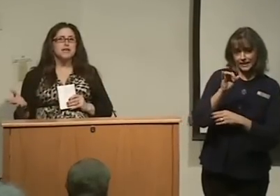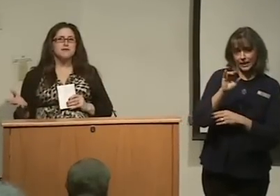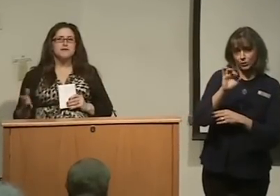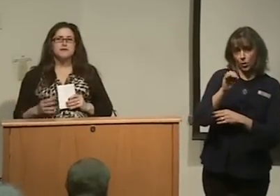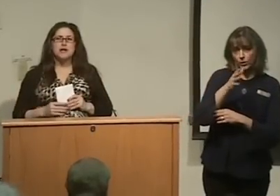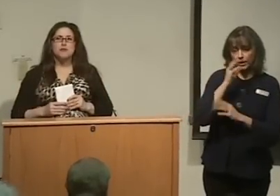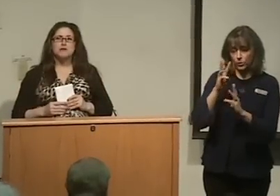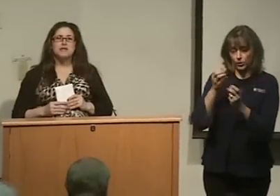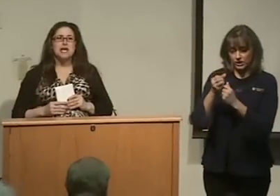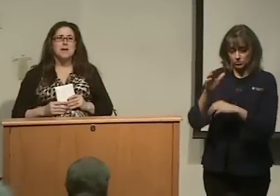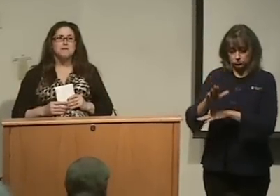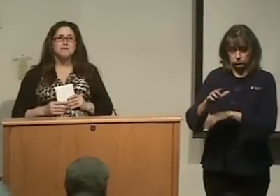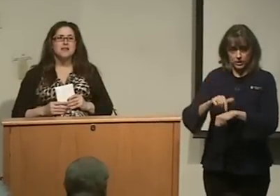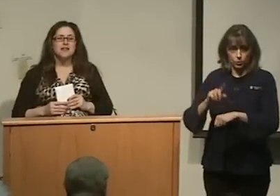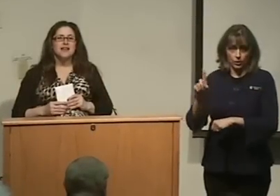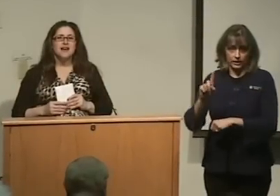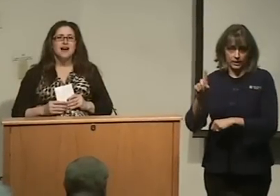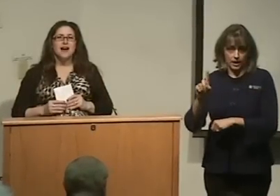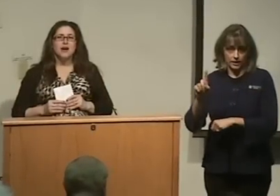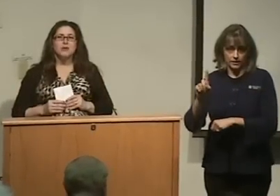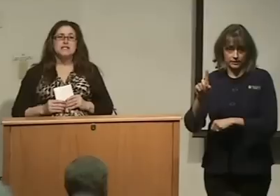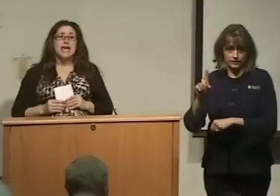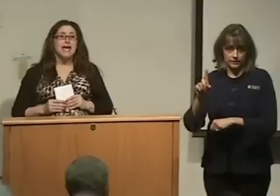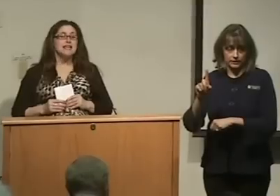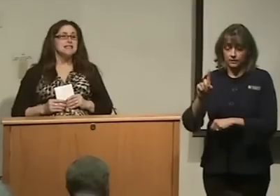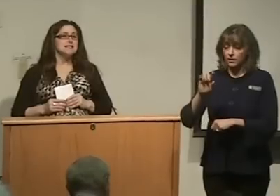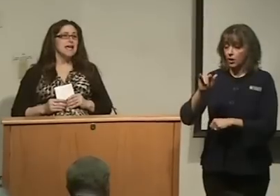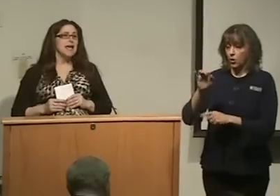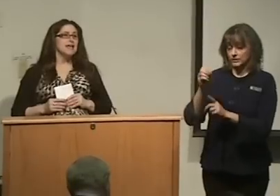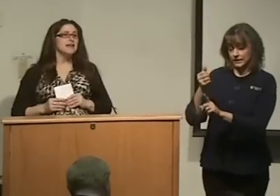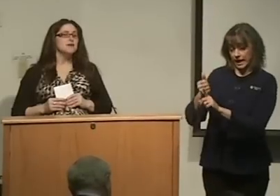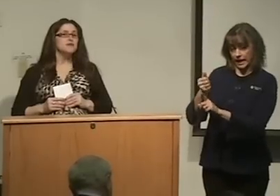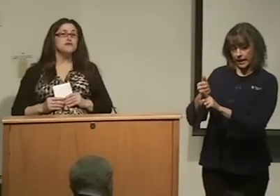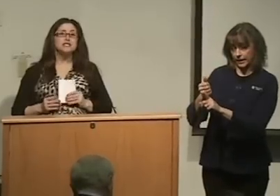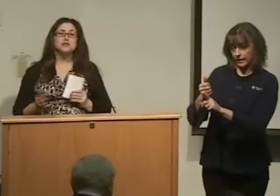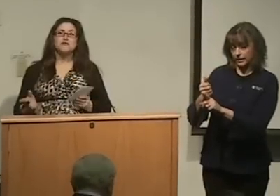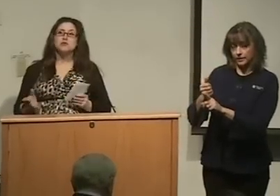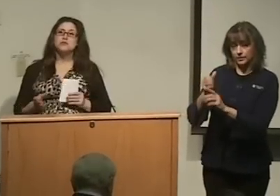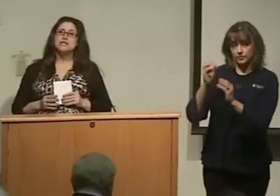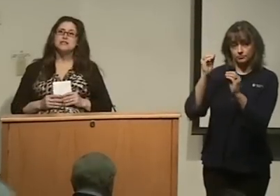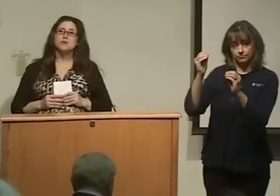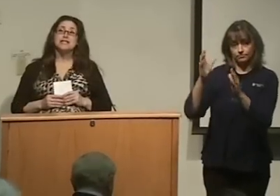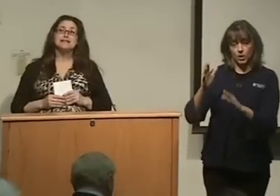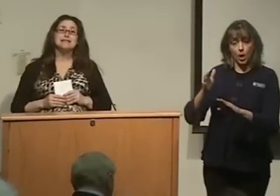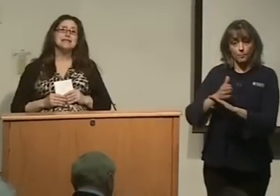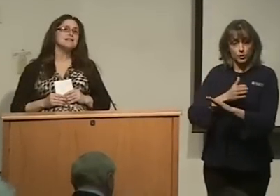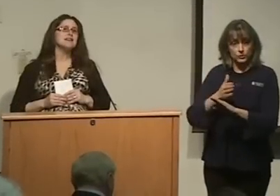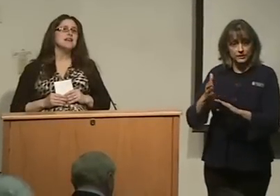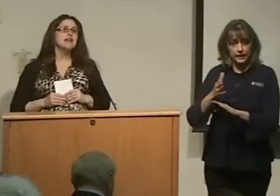at 1 p.m. Jose is a Professor of Music as well as Dean